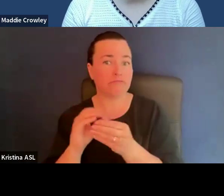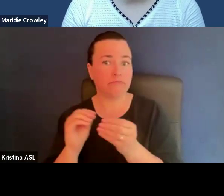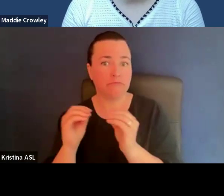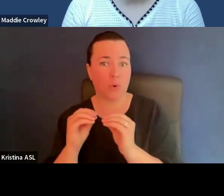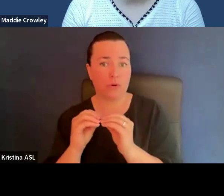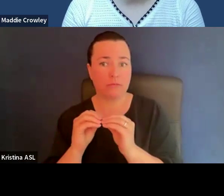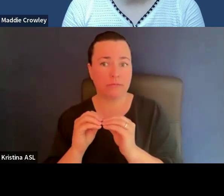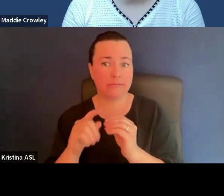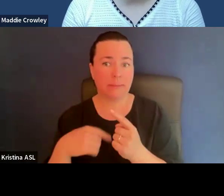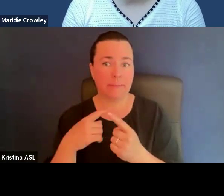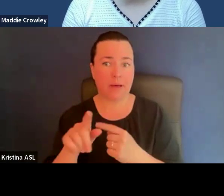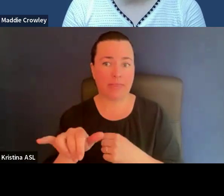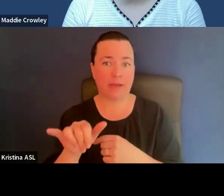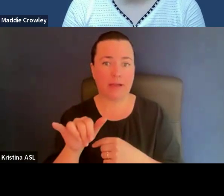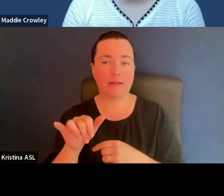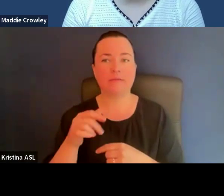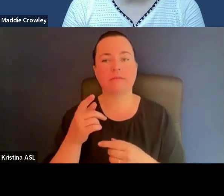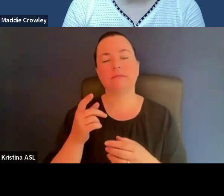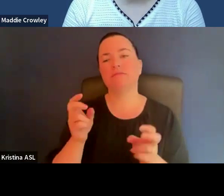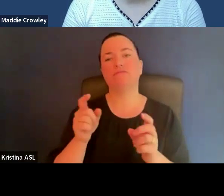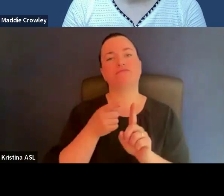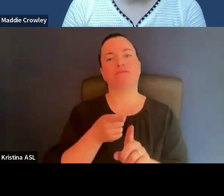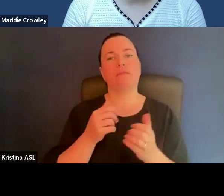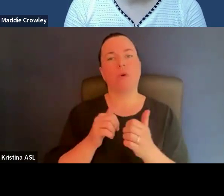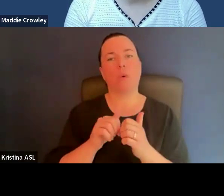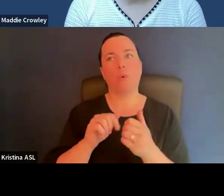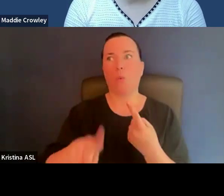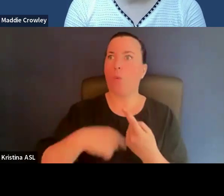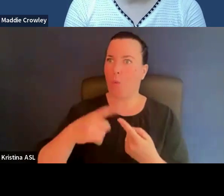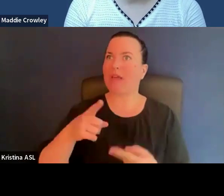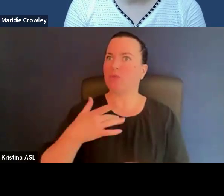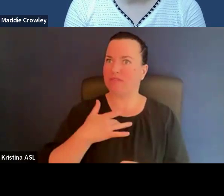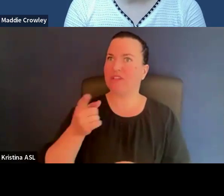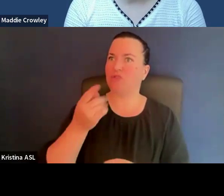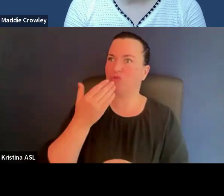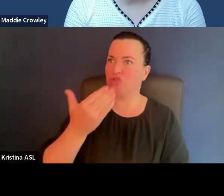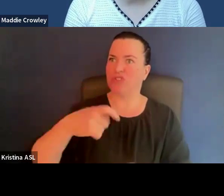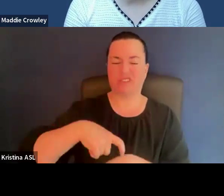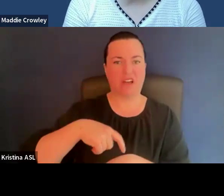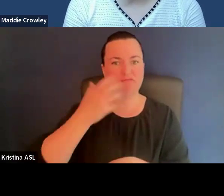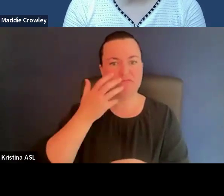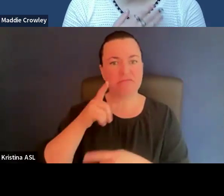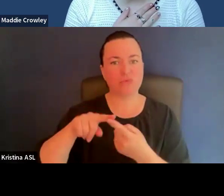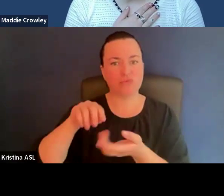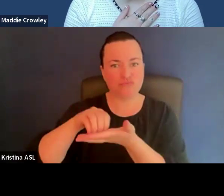as far as when it's been helpful to keep record and to advocate for yourself? I think personally,